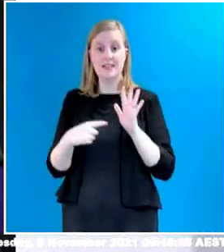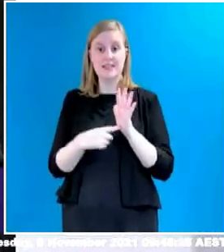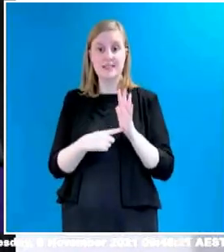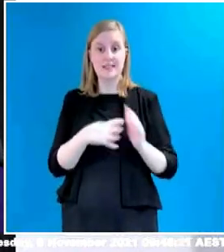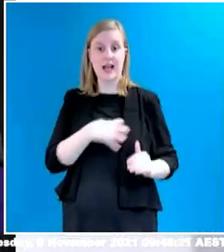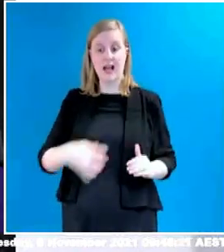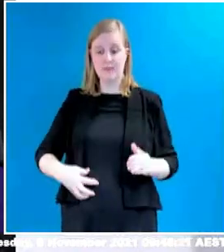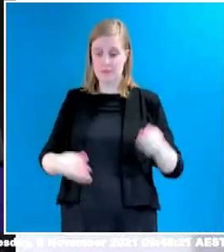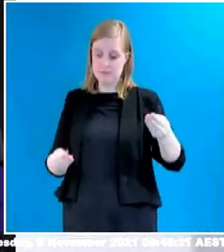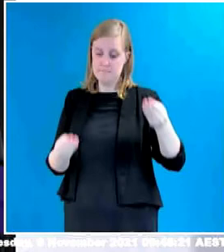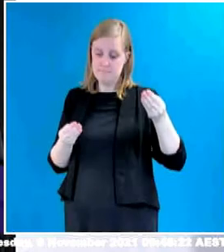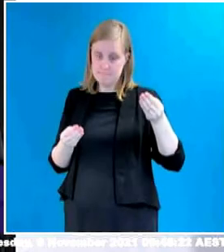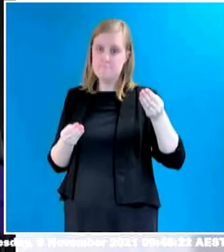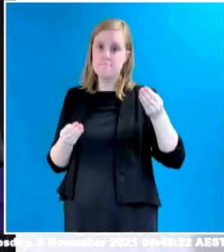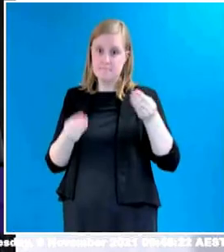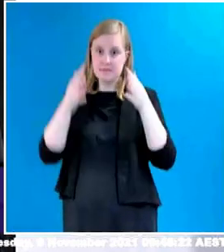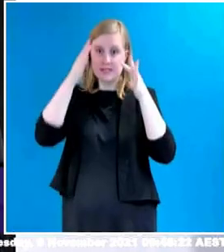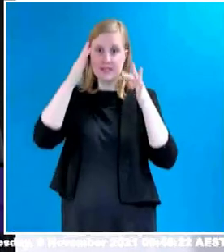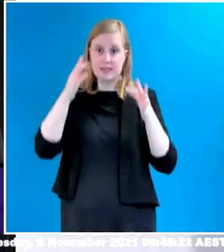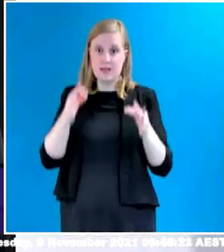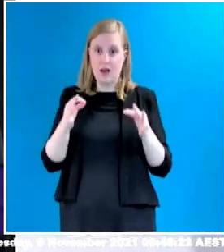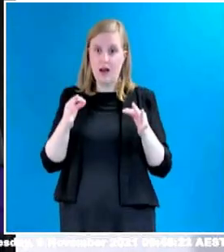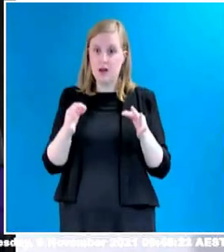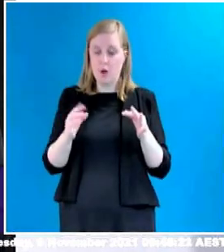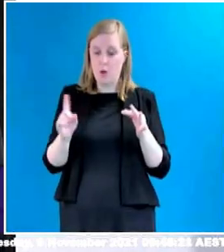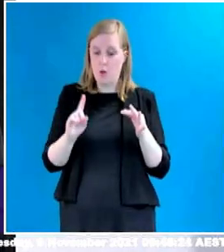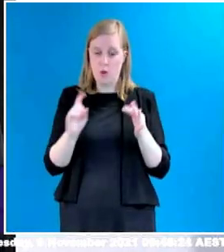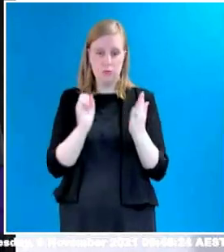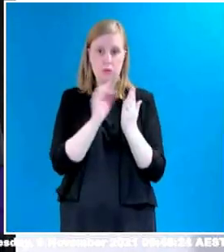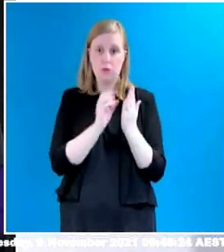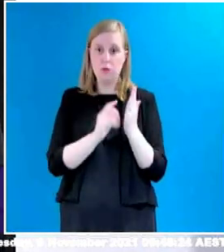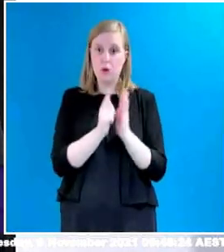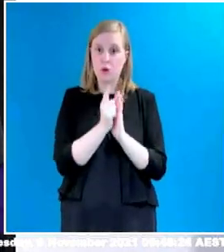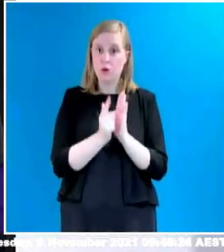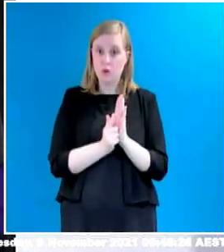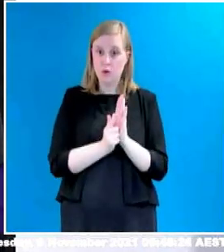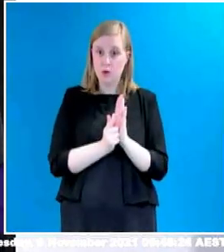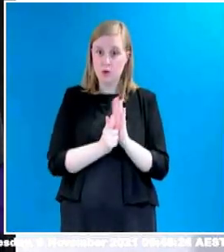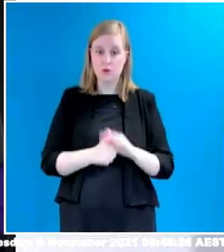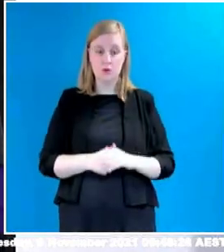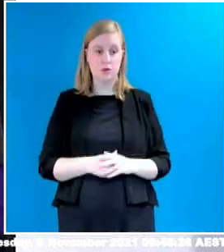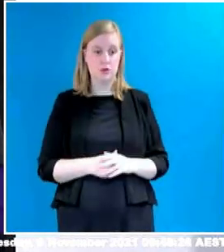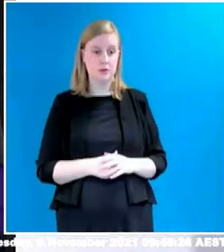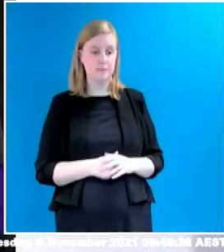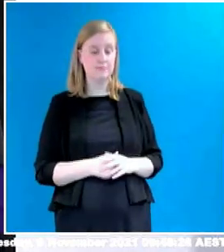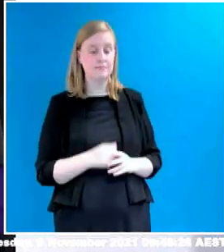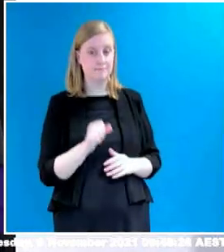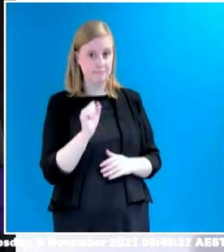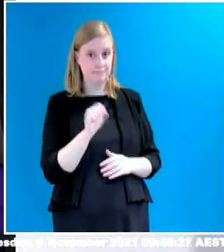the ACT Human Rights Act or Bill of Rights would look like; is that right? Yes.